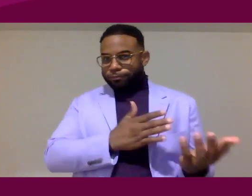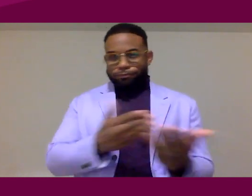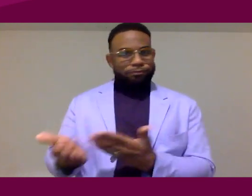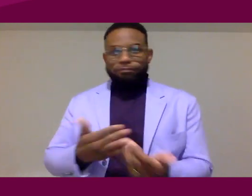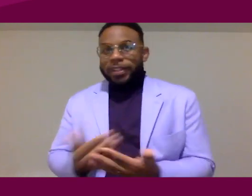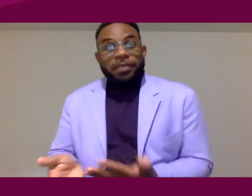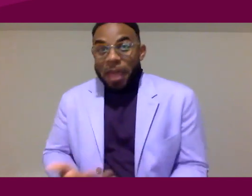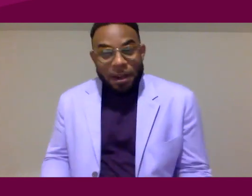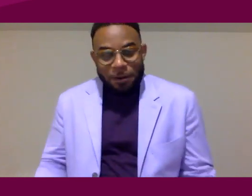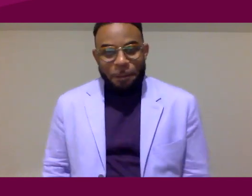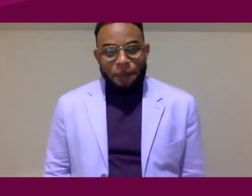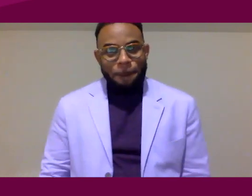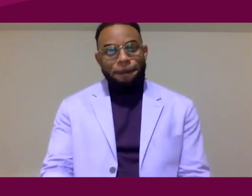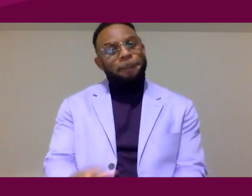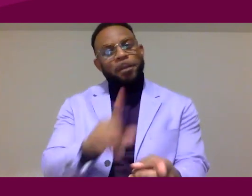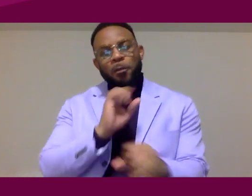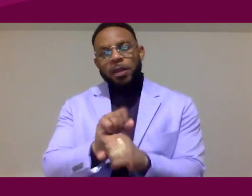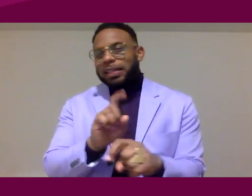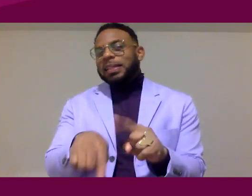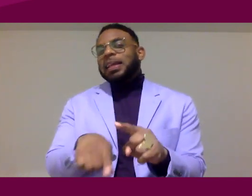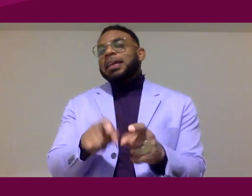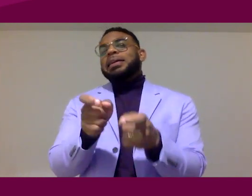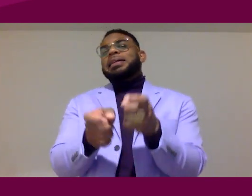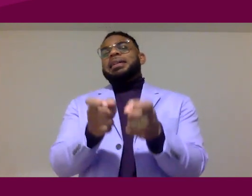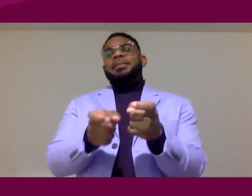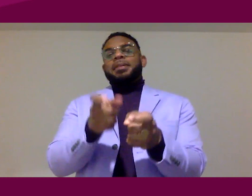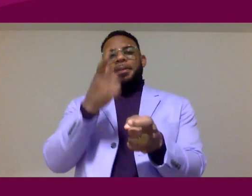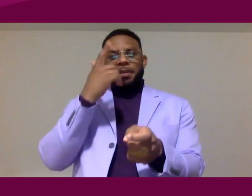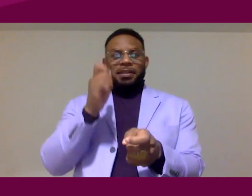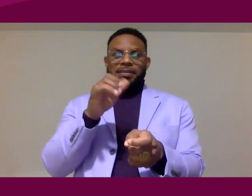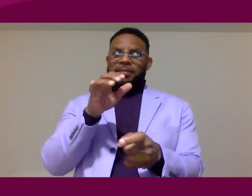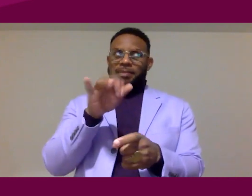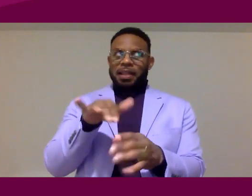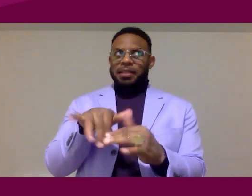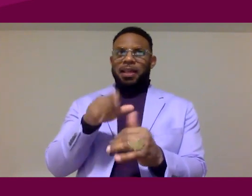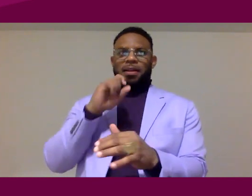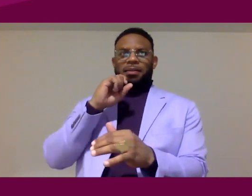And you really can't customize it because that's how Apple operates.